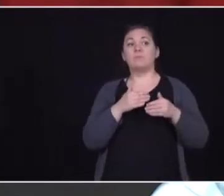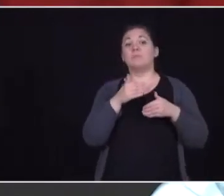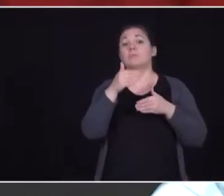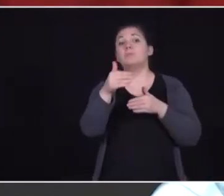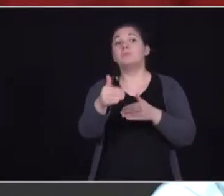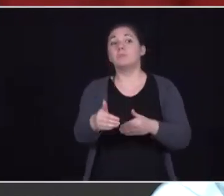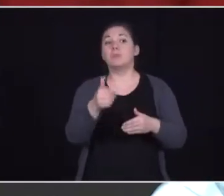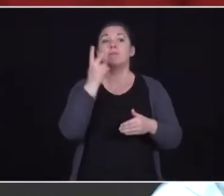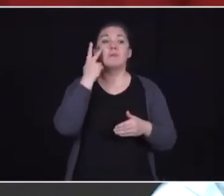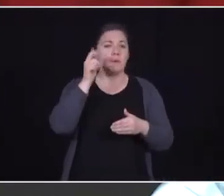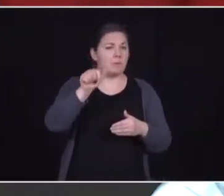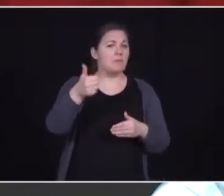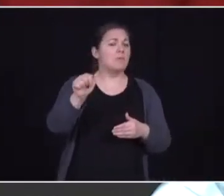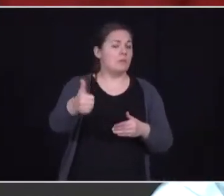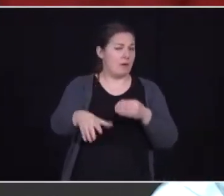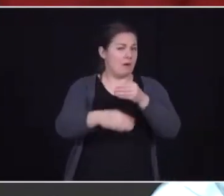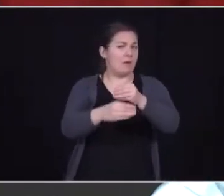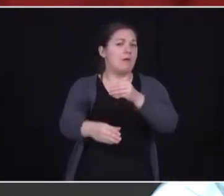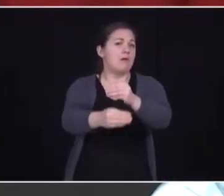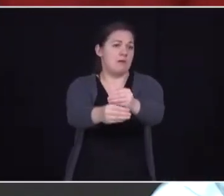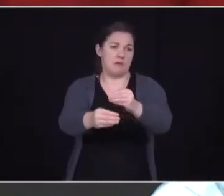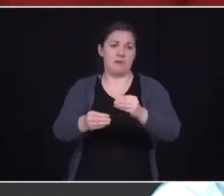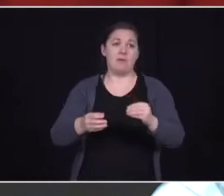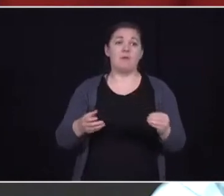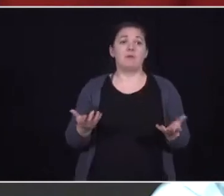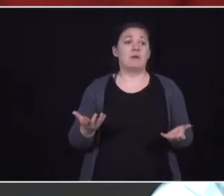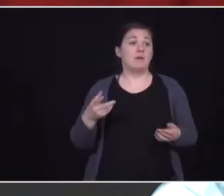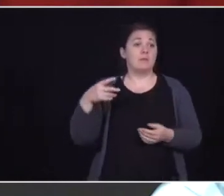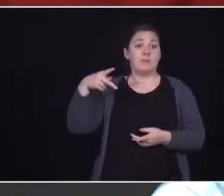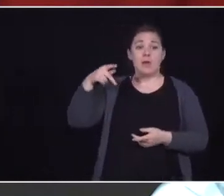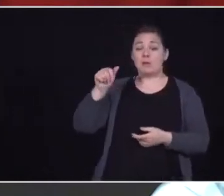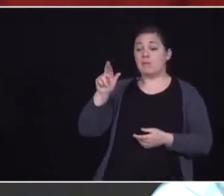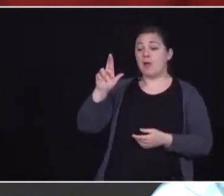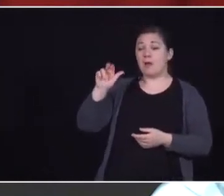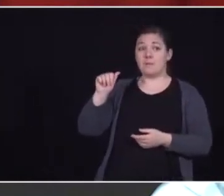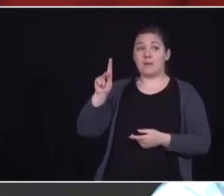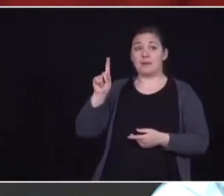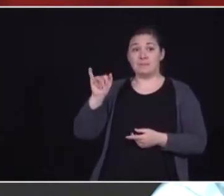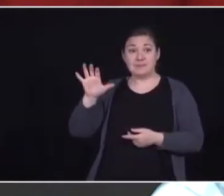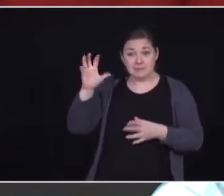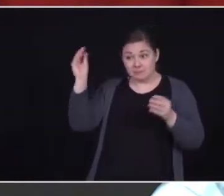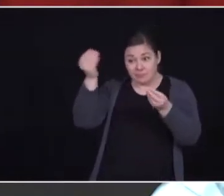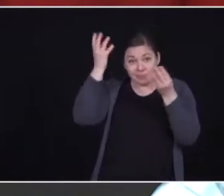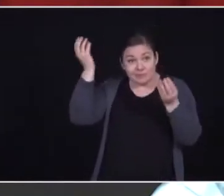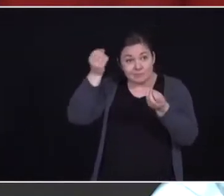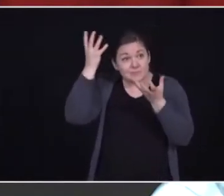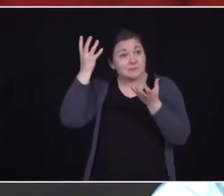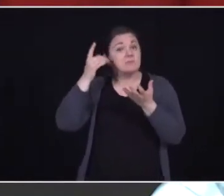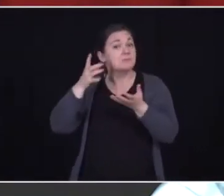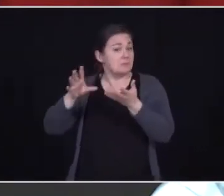home residents recognizing assisted living where people are of greater vulnerability and all of the staff that are working there.